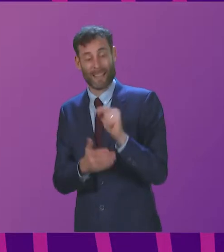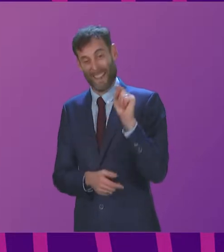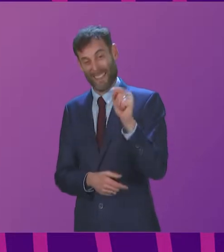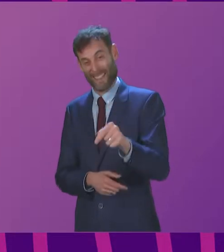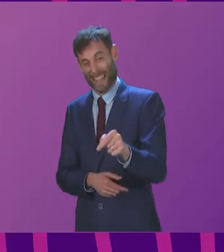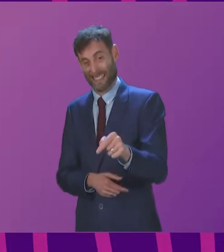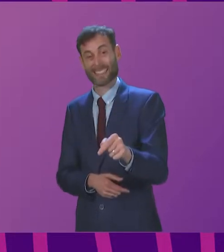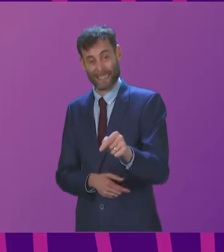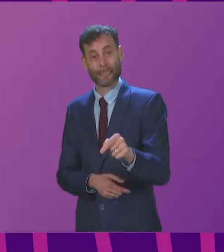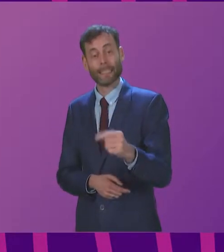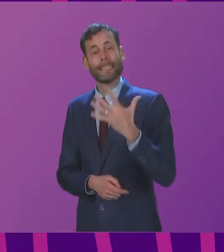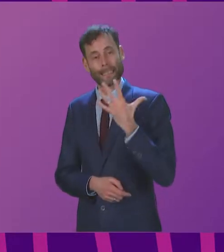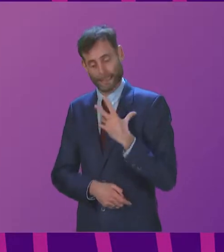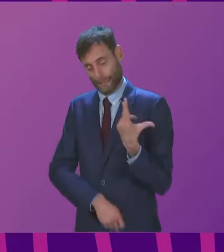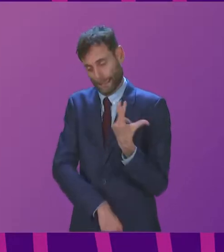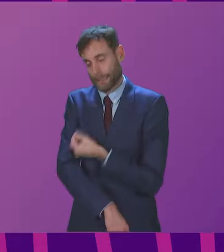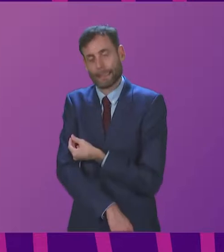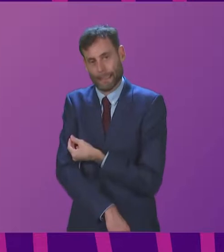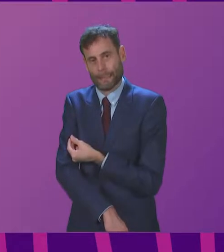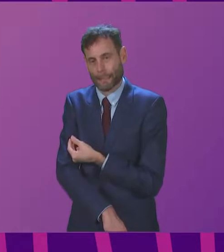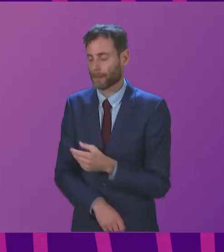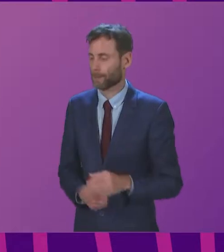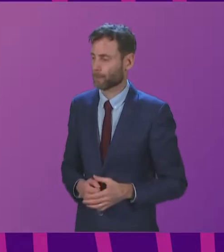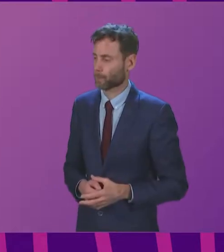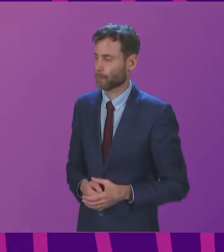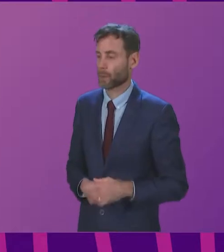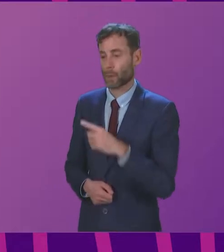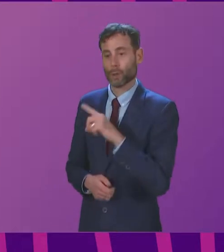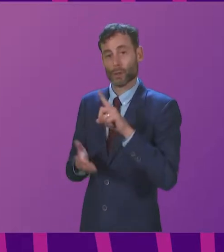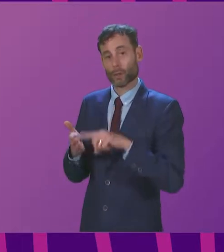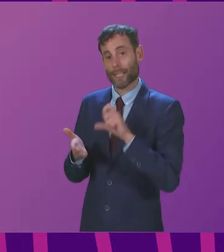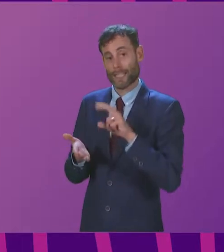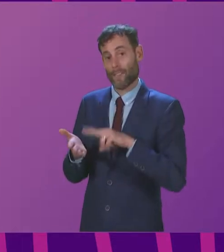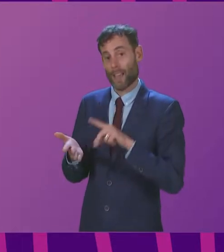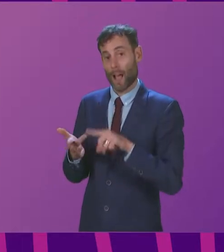people were already past that when we got the JCVI advice, so we have always been playing catch-up.